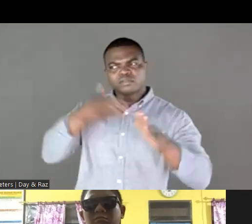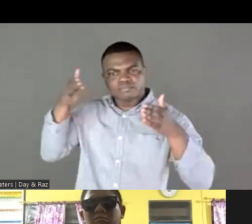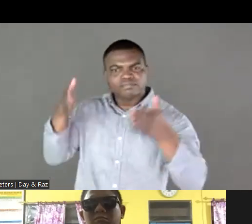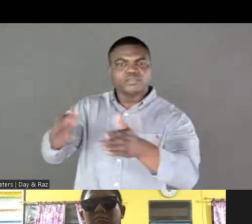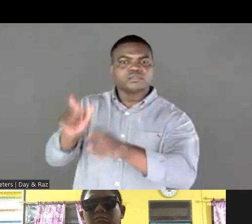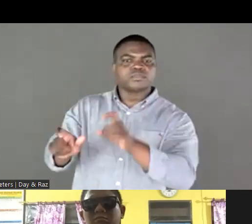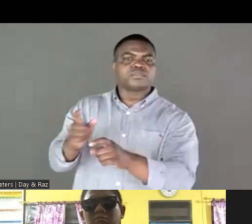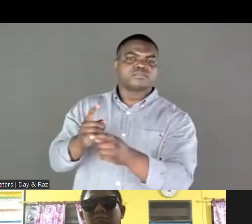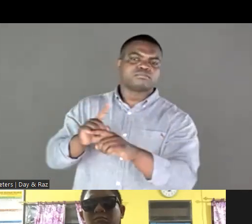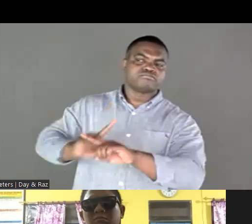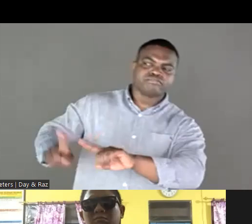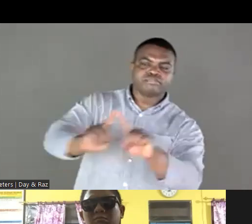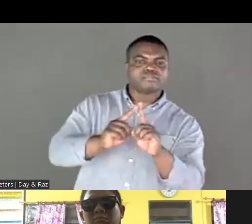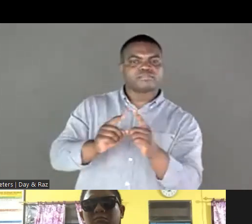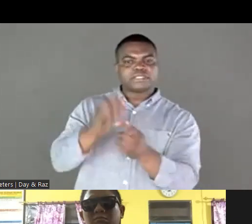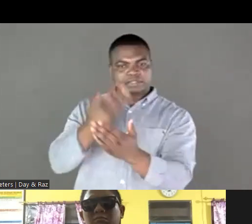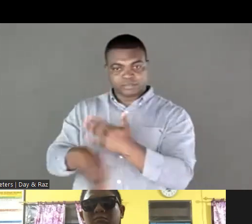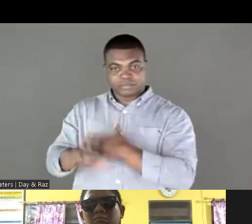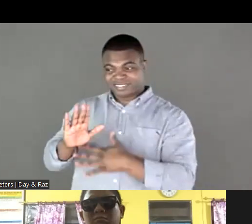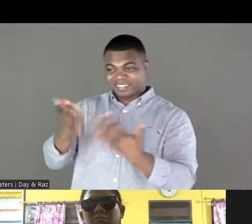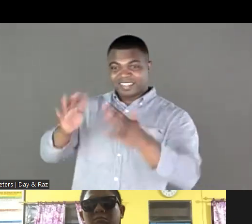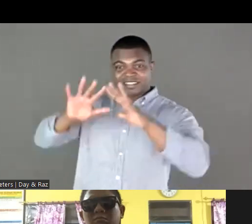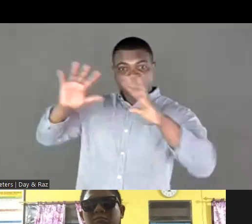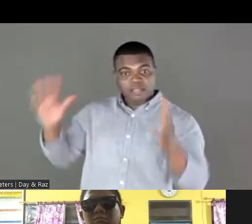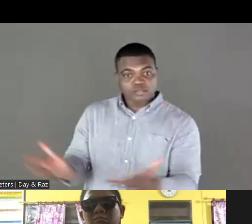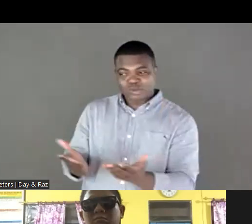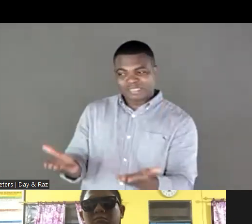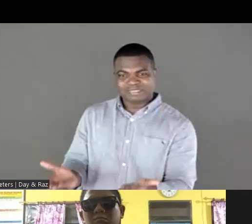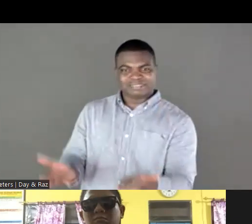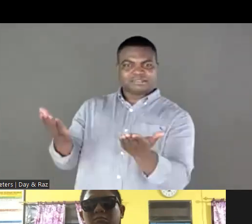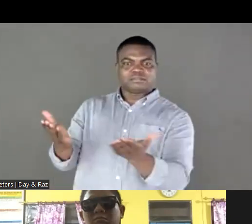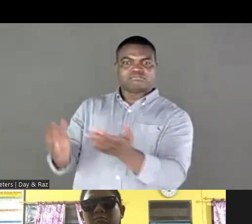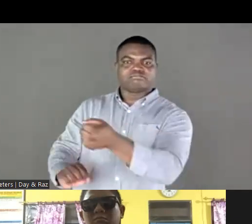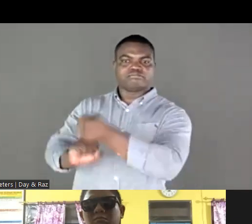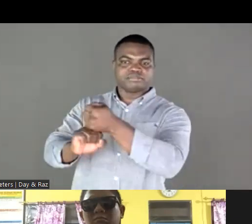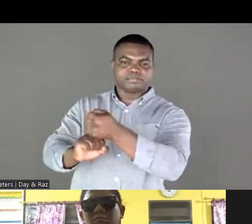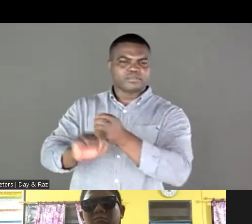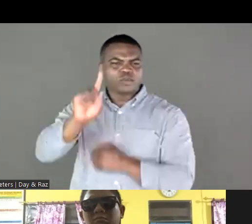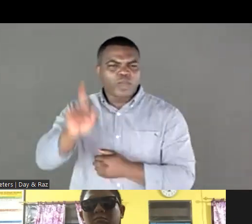the importance of investing in opioid use to ensure that opioid use can develop skills,